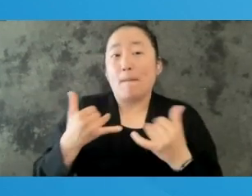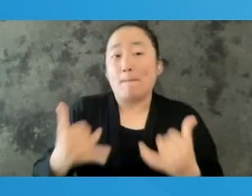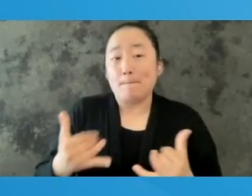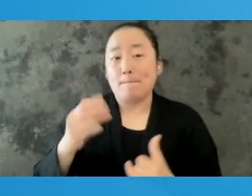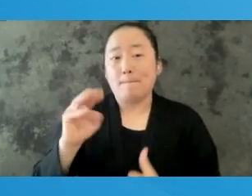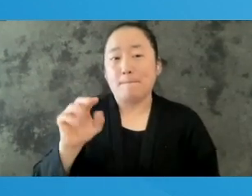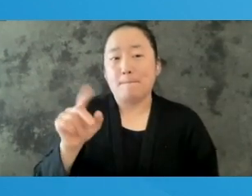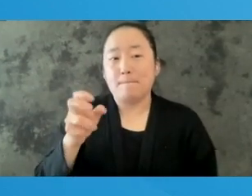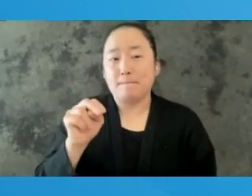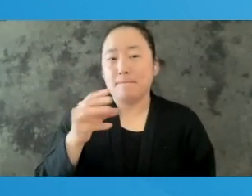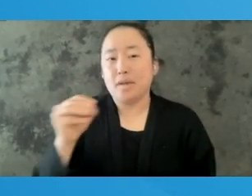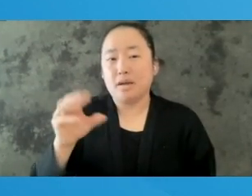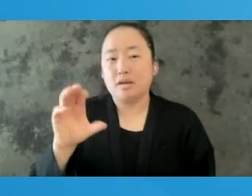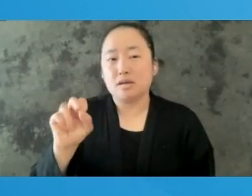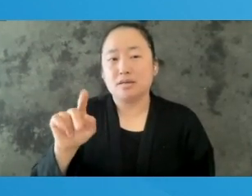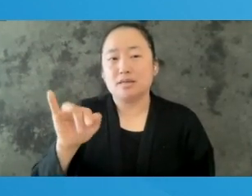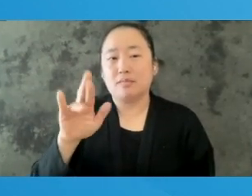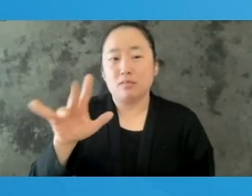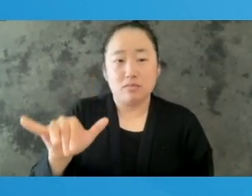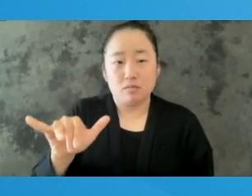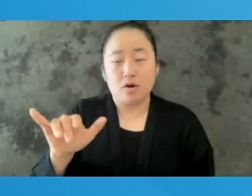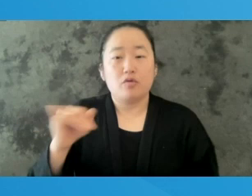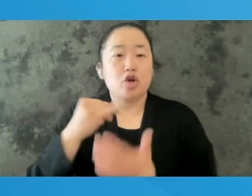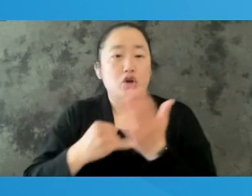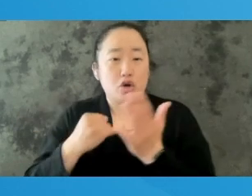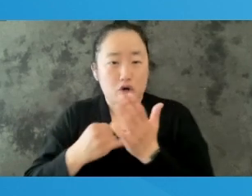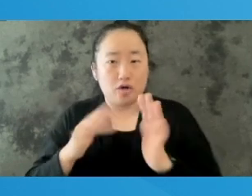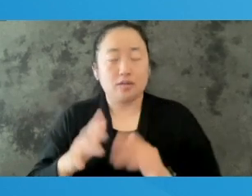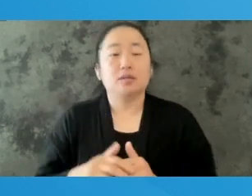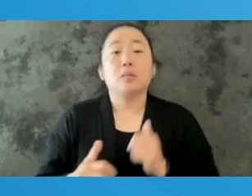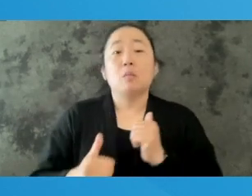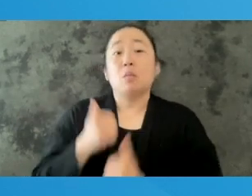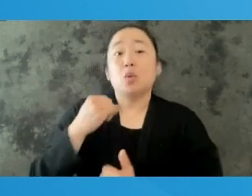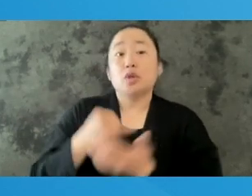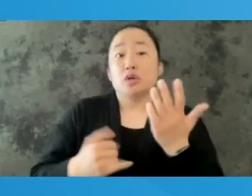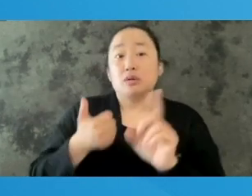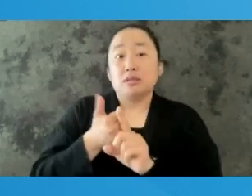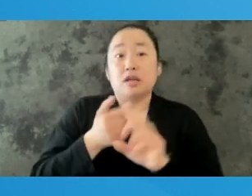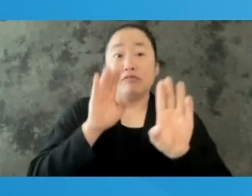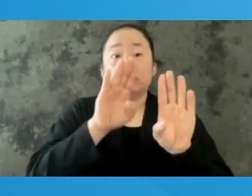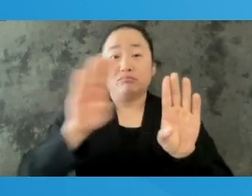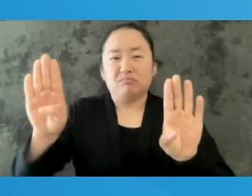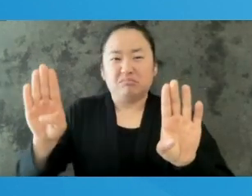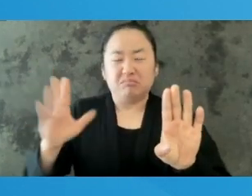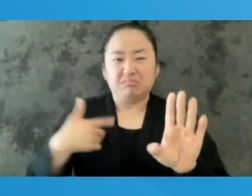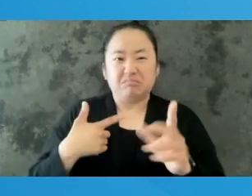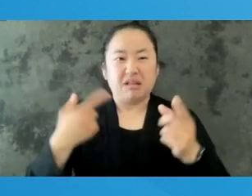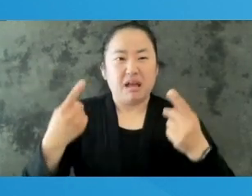Most of the art in our collections and exhibitions has been made within the last century, and